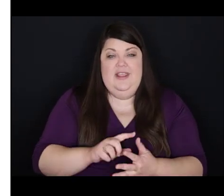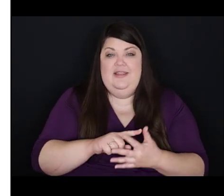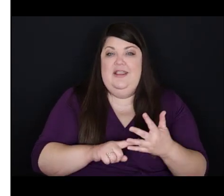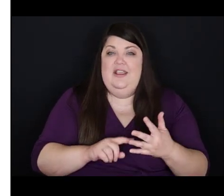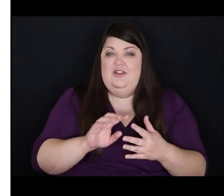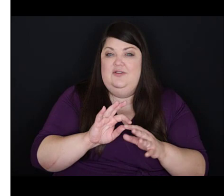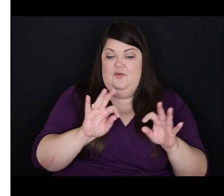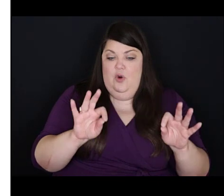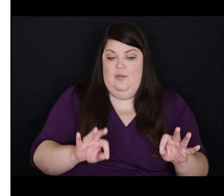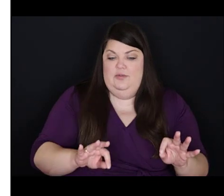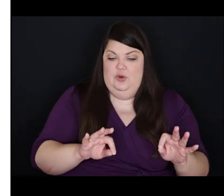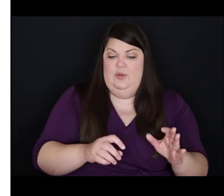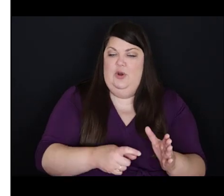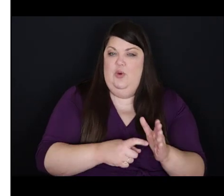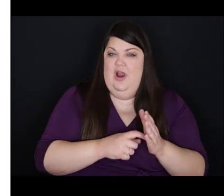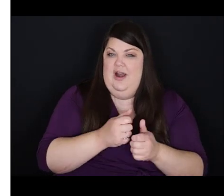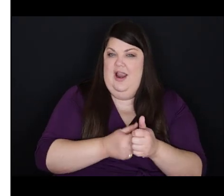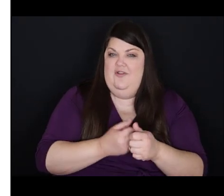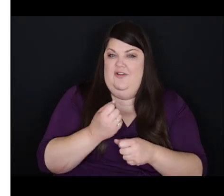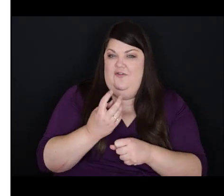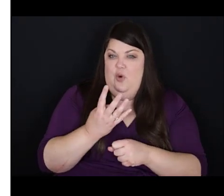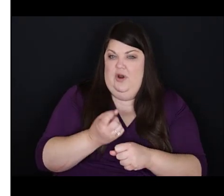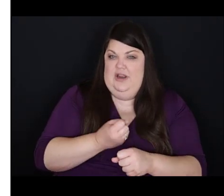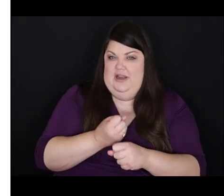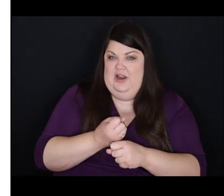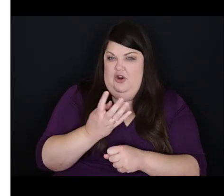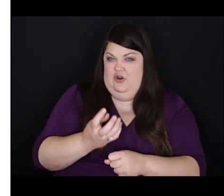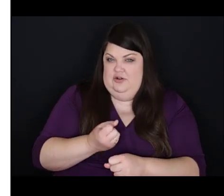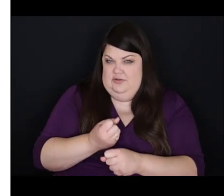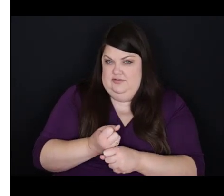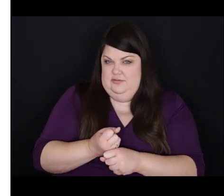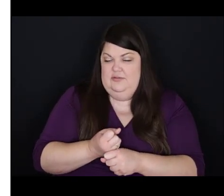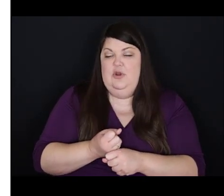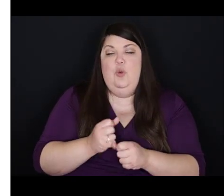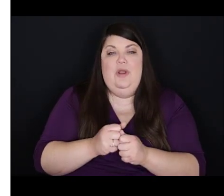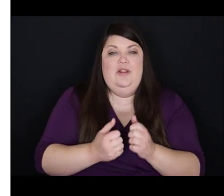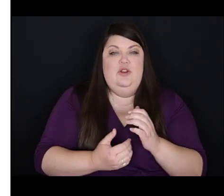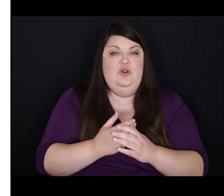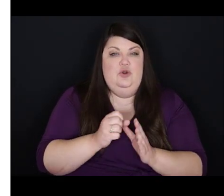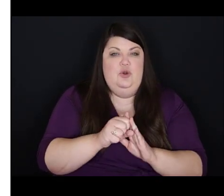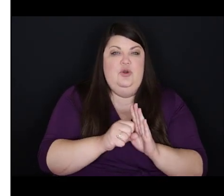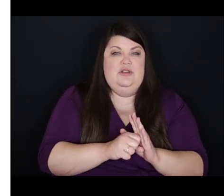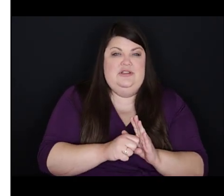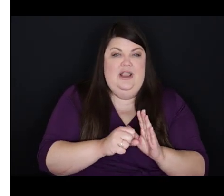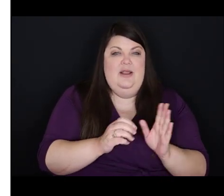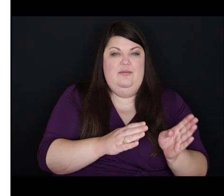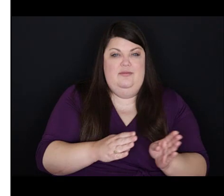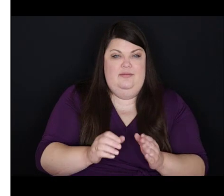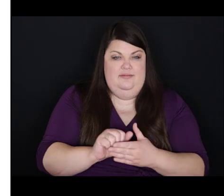will be required every four years with its new State Plan submissions and at the submission of